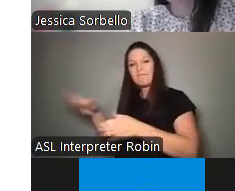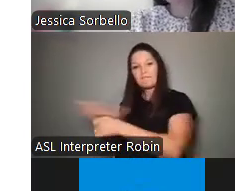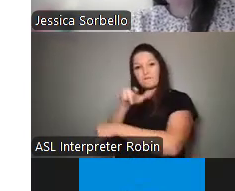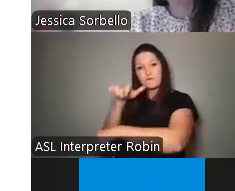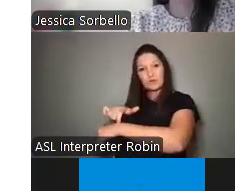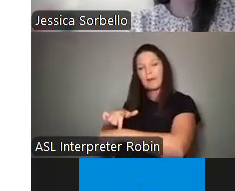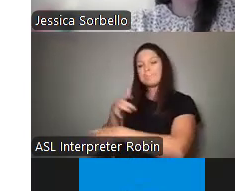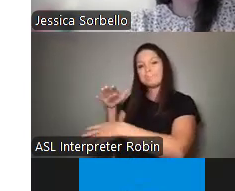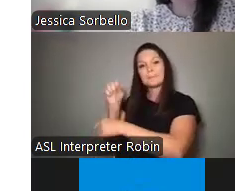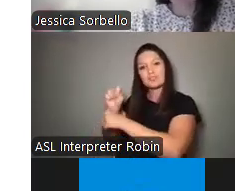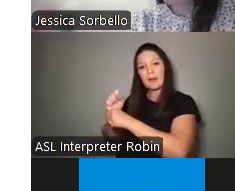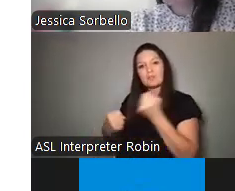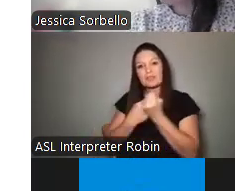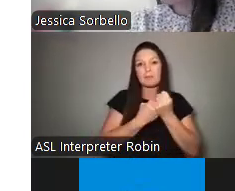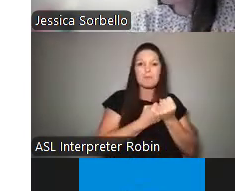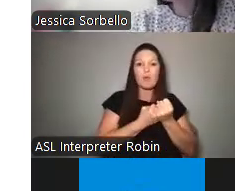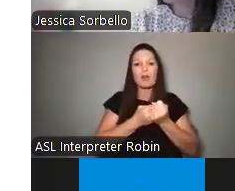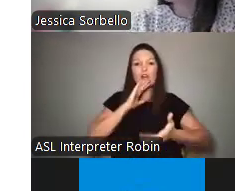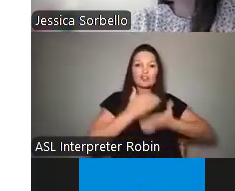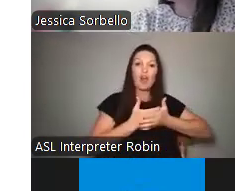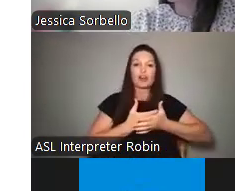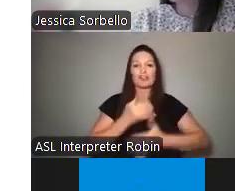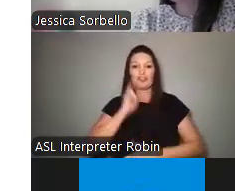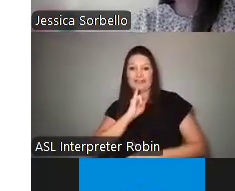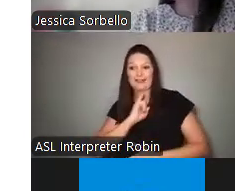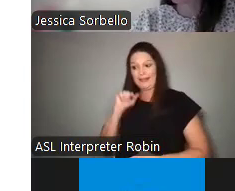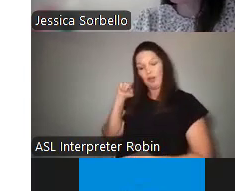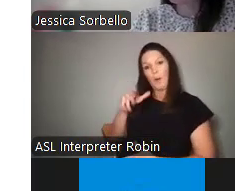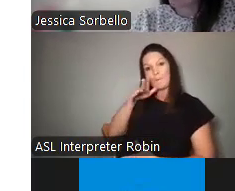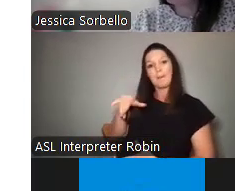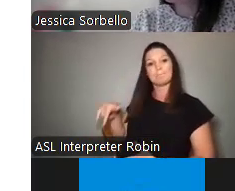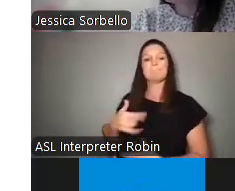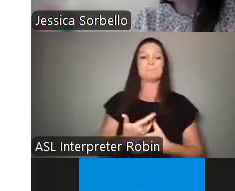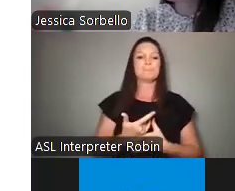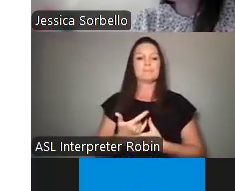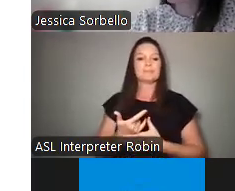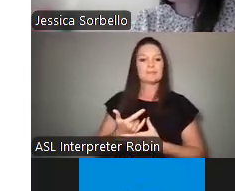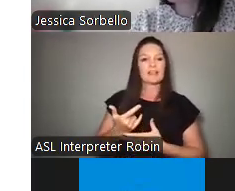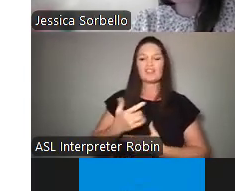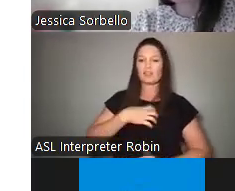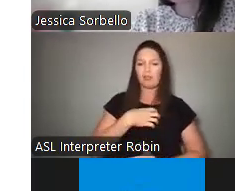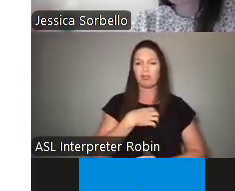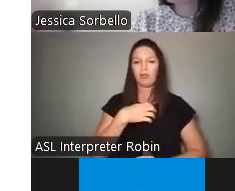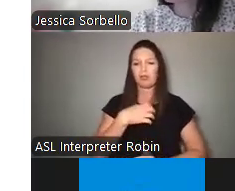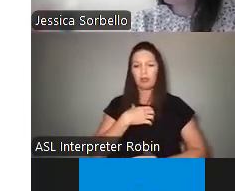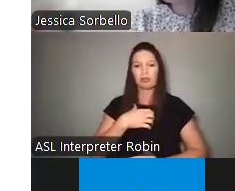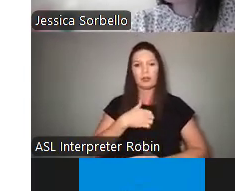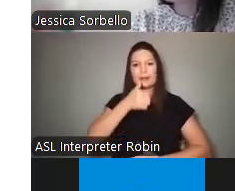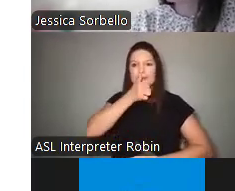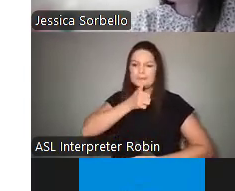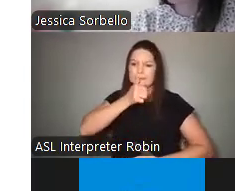product tiff cough she has had for around 3 weeks while discussing any current medications she mentions she